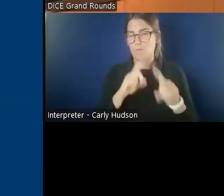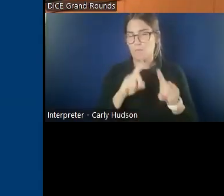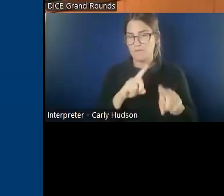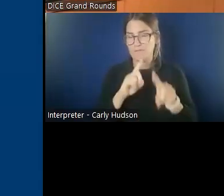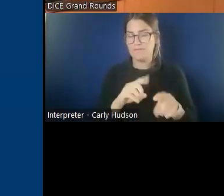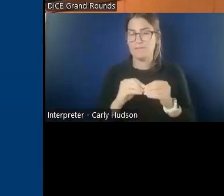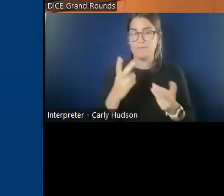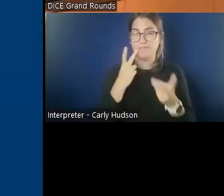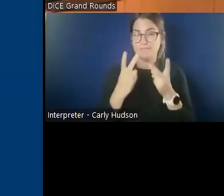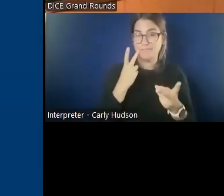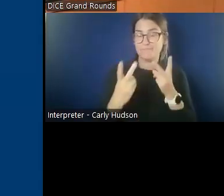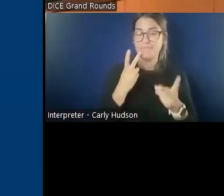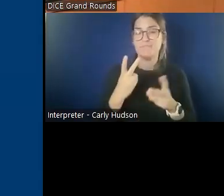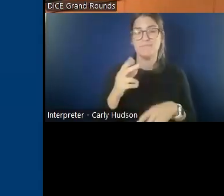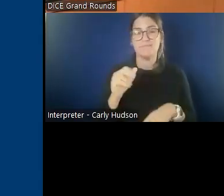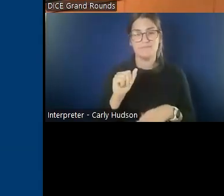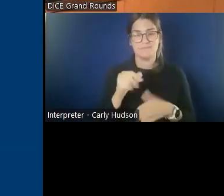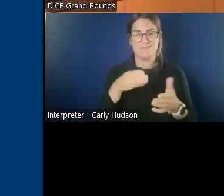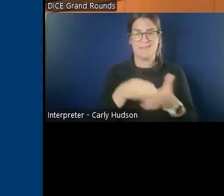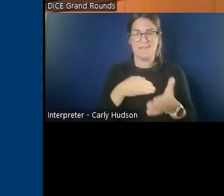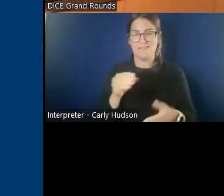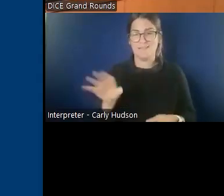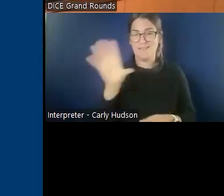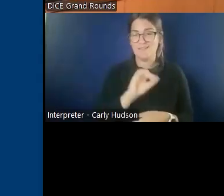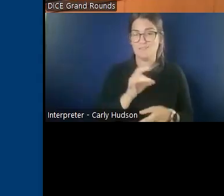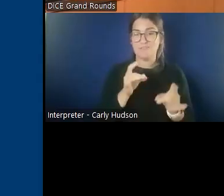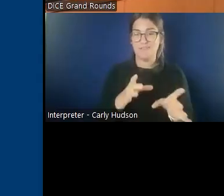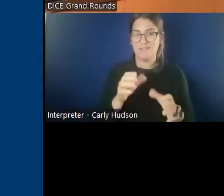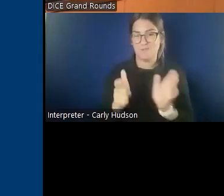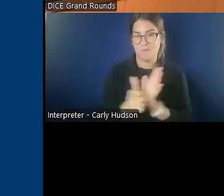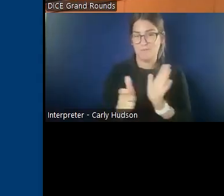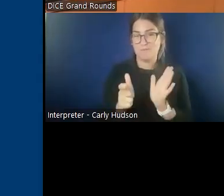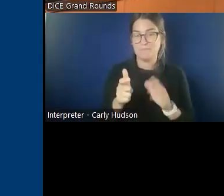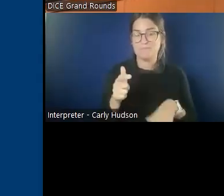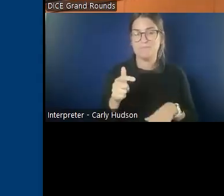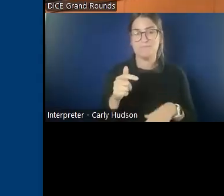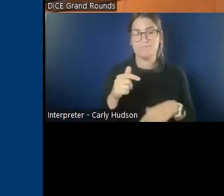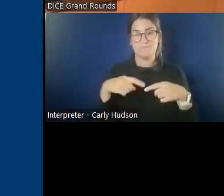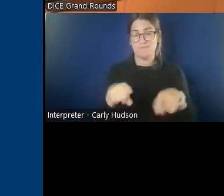of anti-asian hate crimes um in addition to sort of the stress of the pandemic and everything and